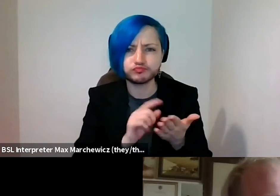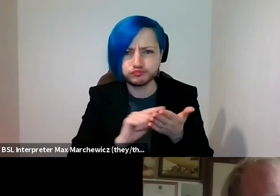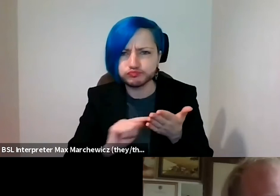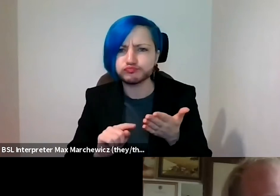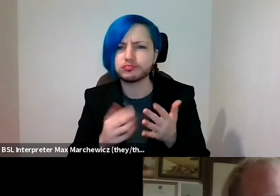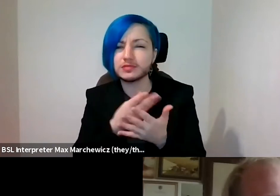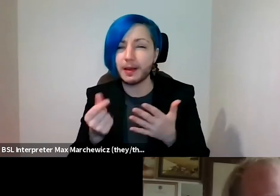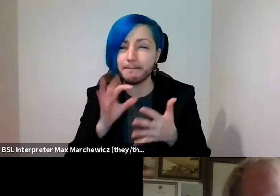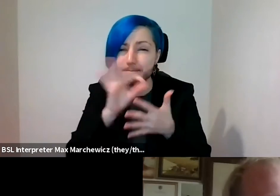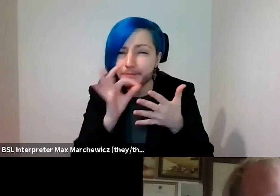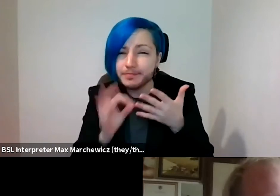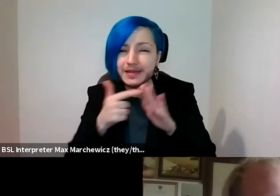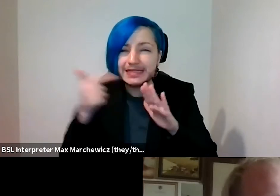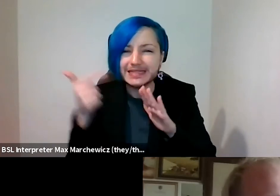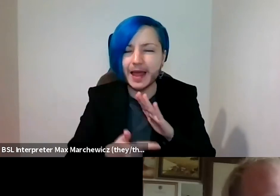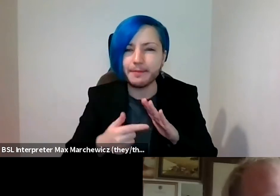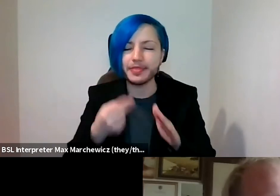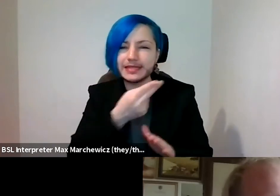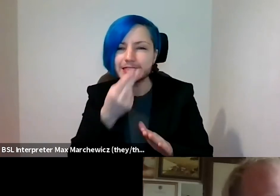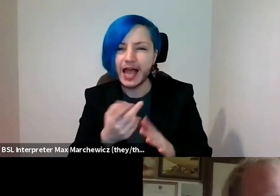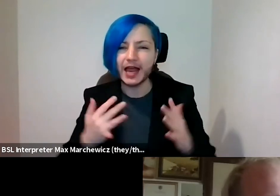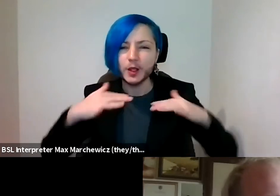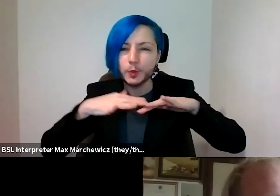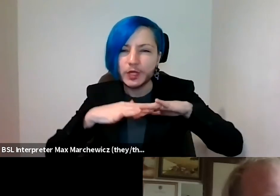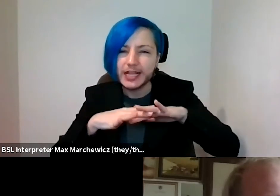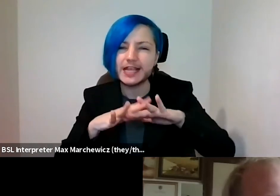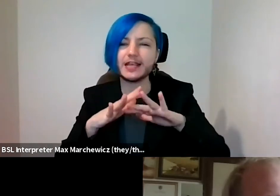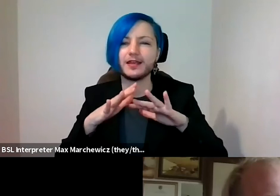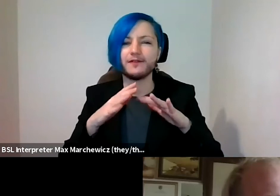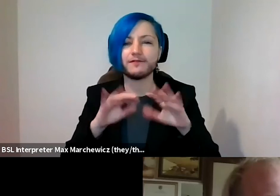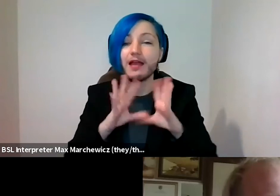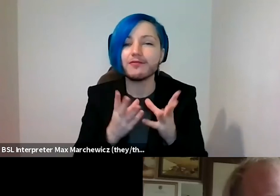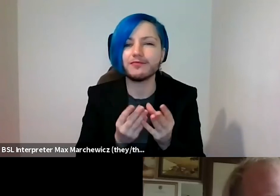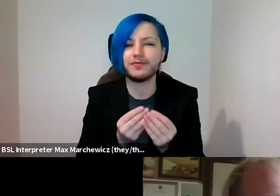and they describe the designs, and the weave, and how the design, for example, moved away,